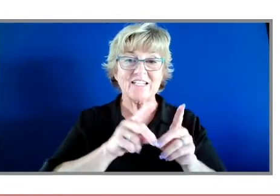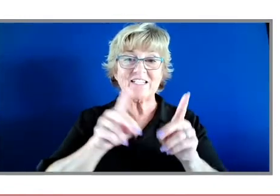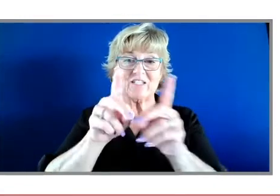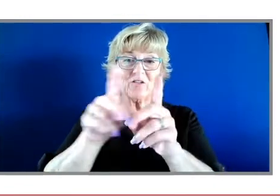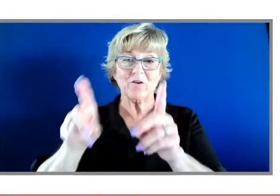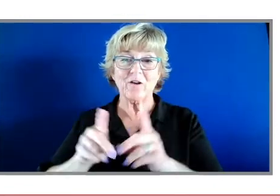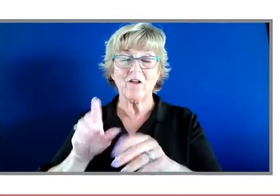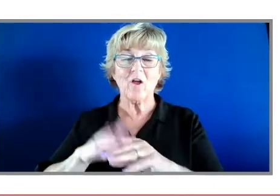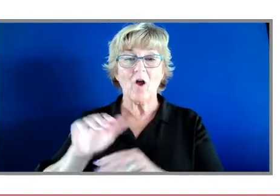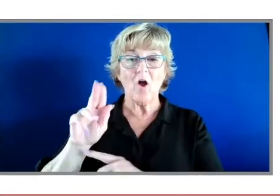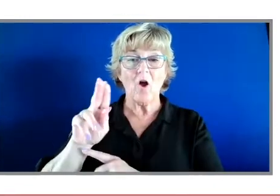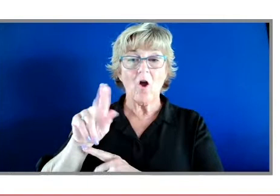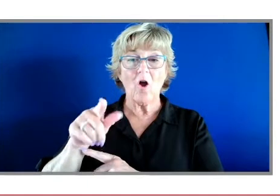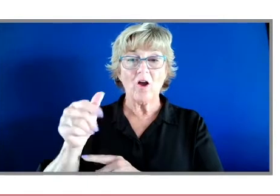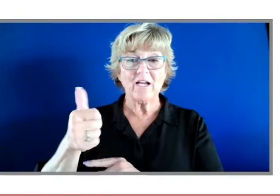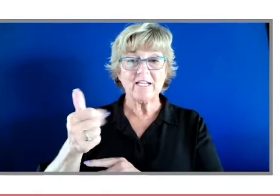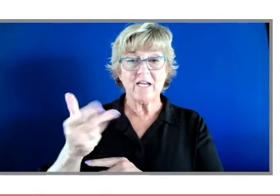Studio: August 10 was our second official board hearing.